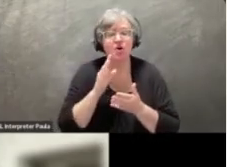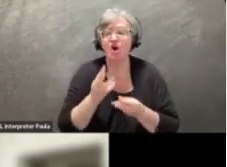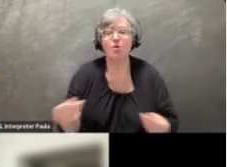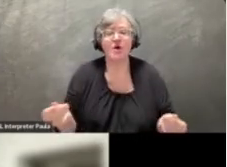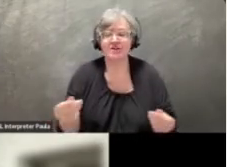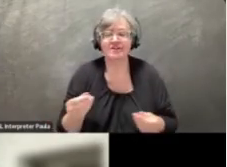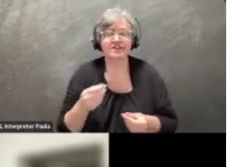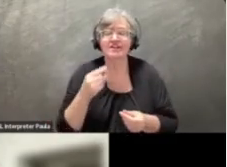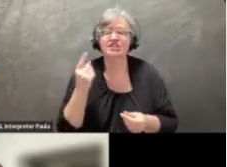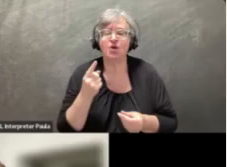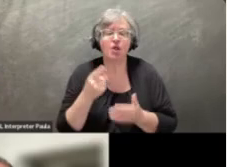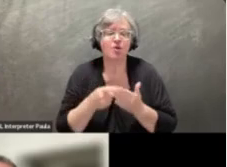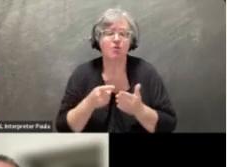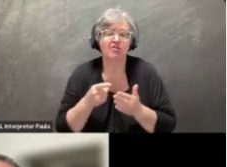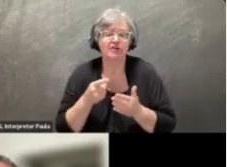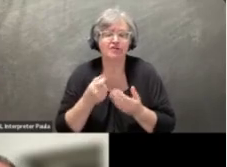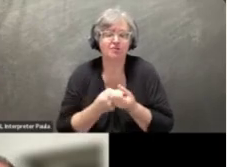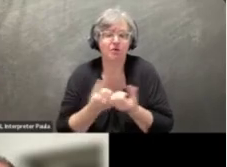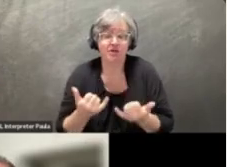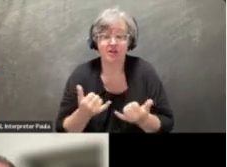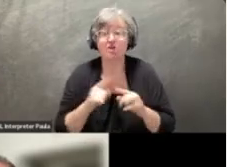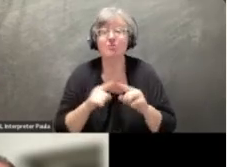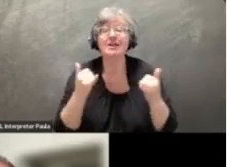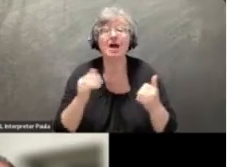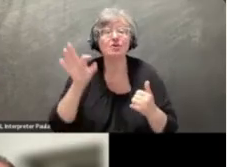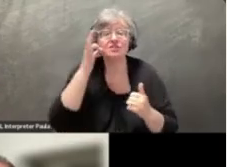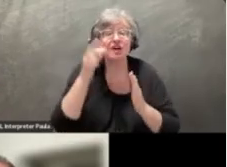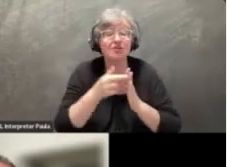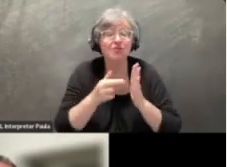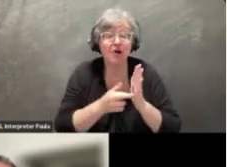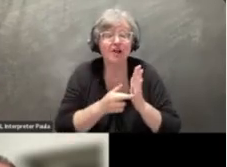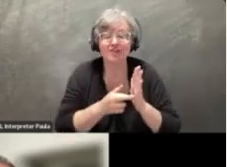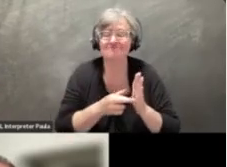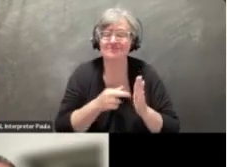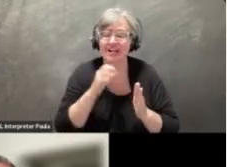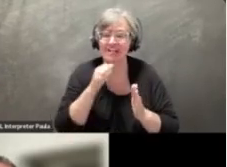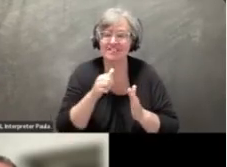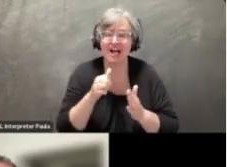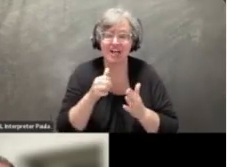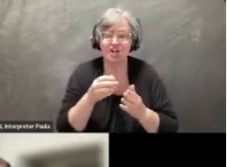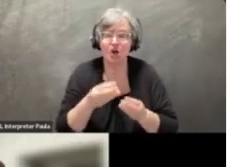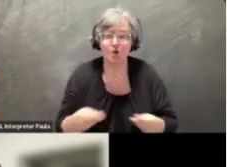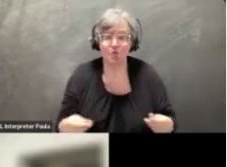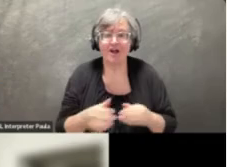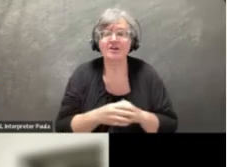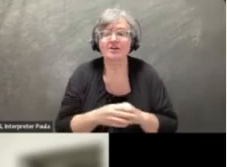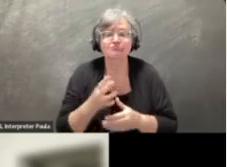the flavor of the month. Well, it is now federal regulation, so it's not going to blow over. So we really need to think about, what are we going to do to make